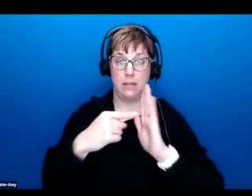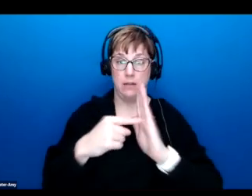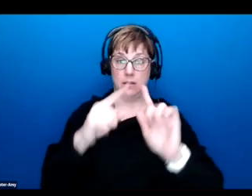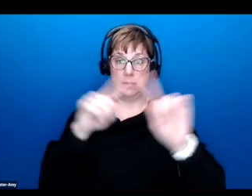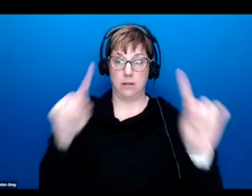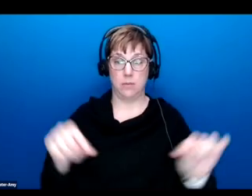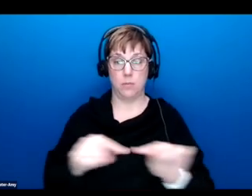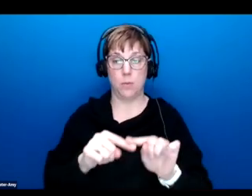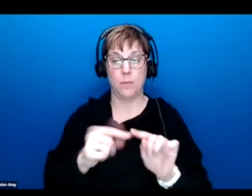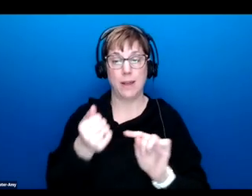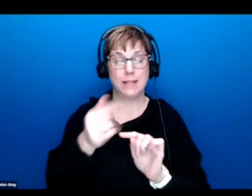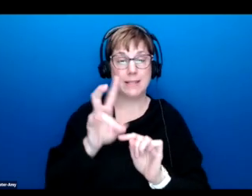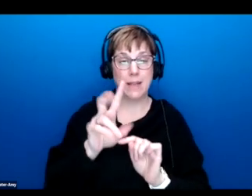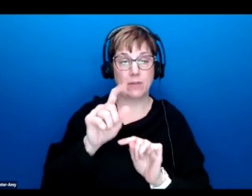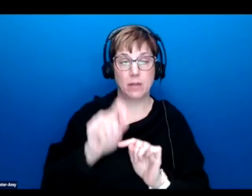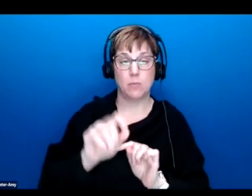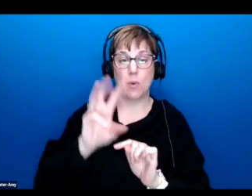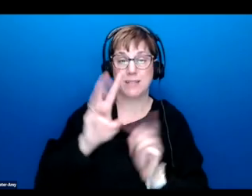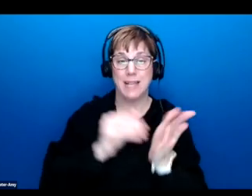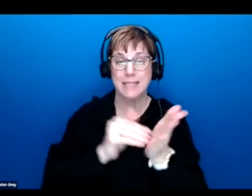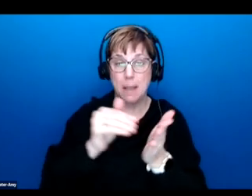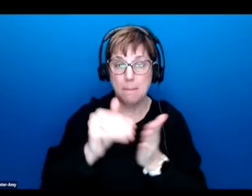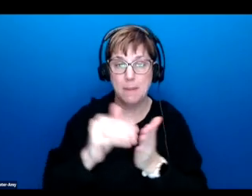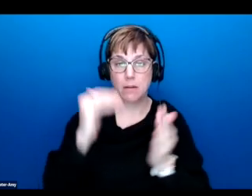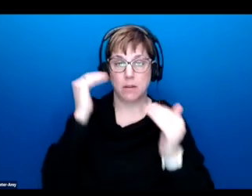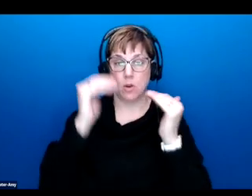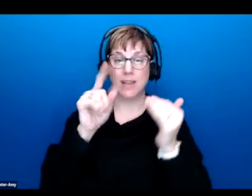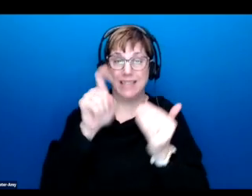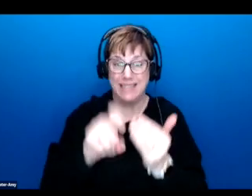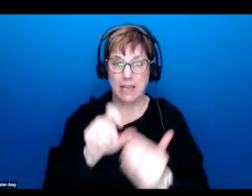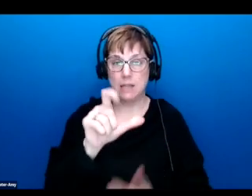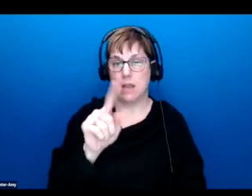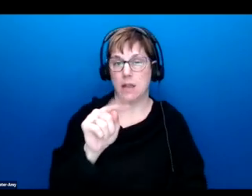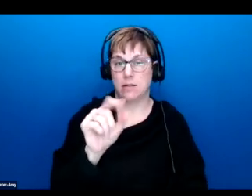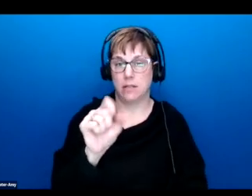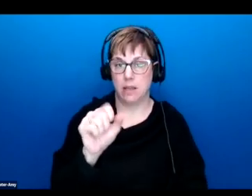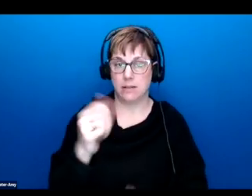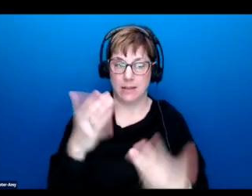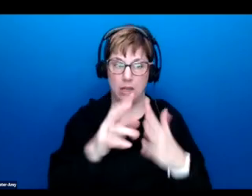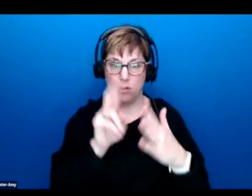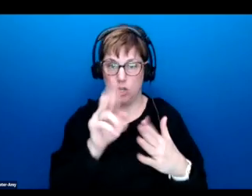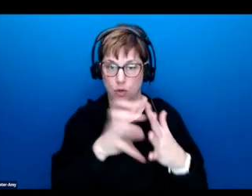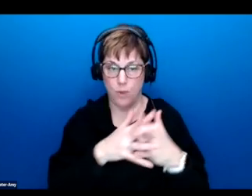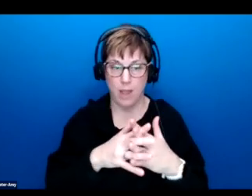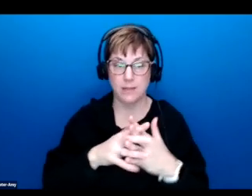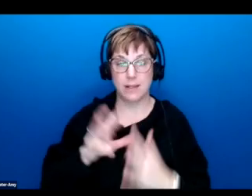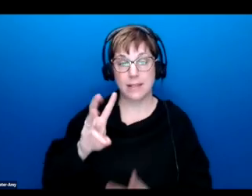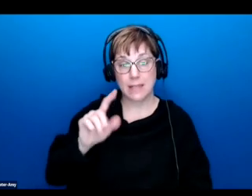17.6 million adults need LTSS in the US, whereas 6.4 million adults